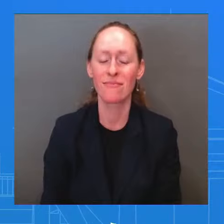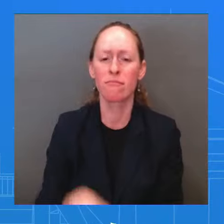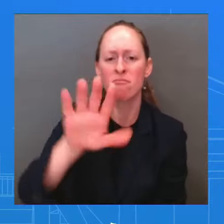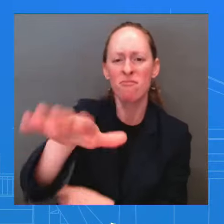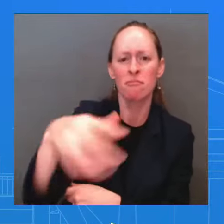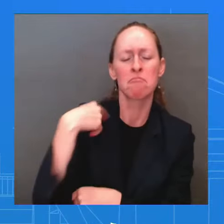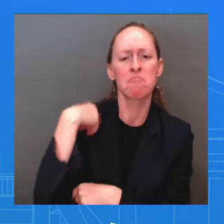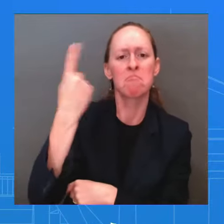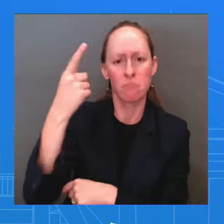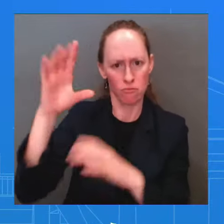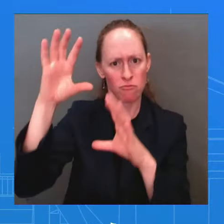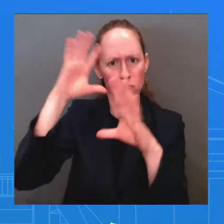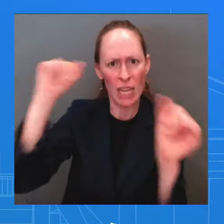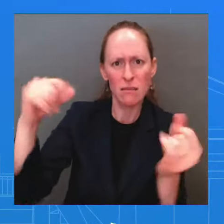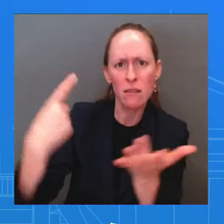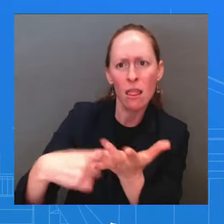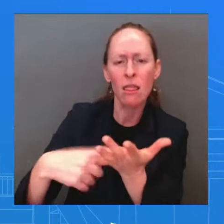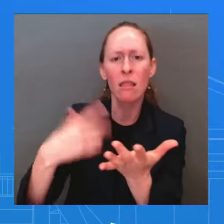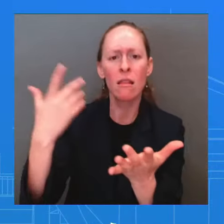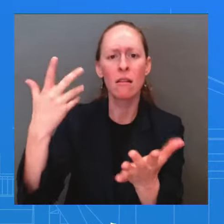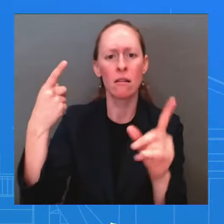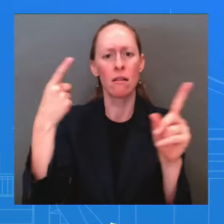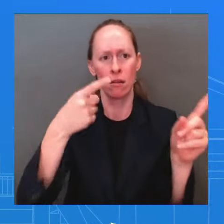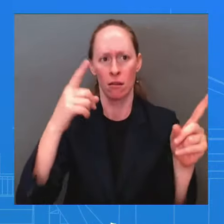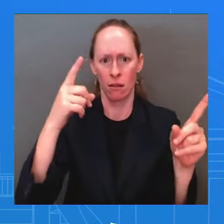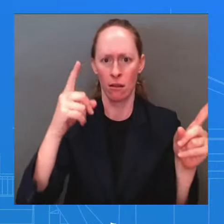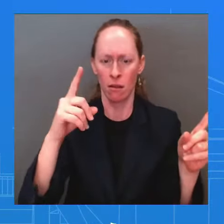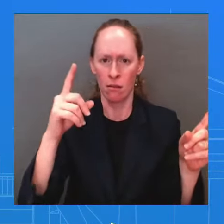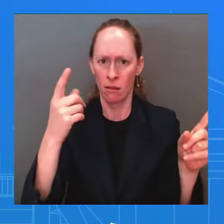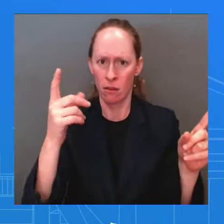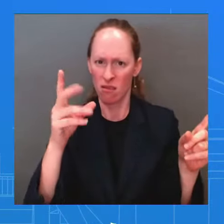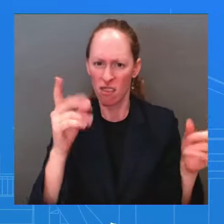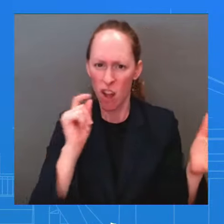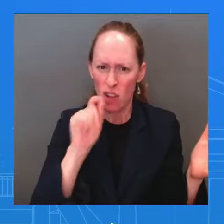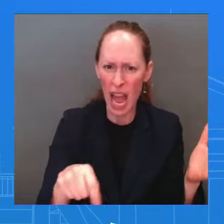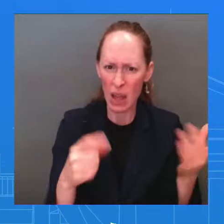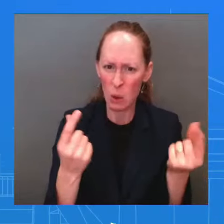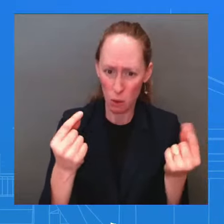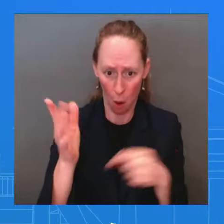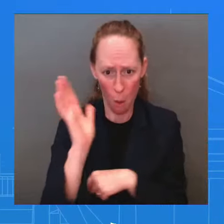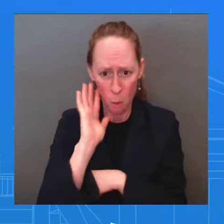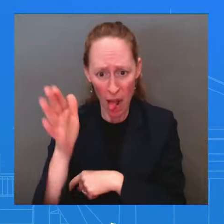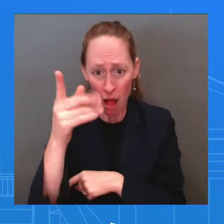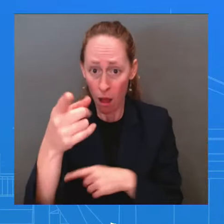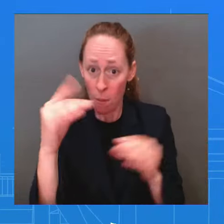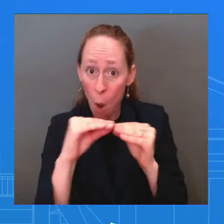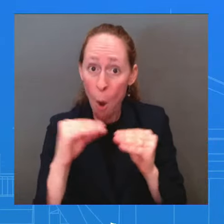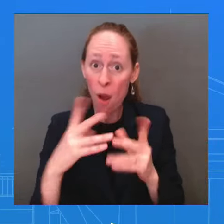And are you preparing a new military package for Ukraine? Mr. Sullivan: We are always preparing a new military package for Ukraine.